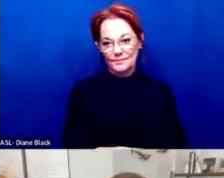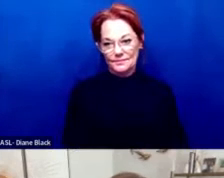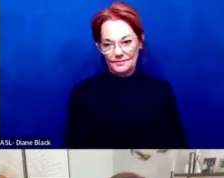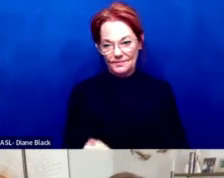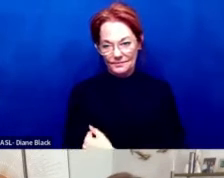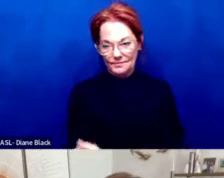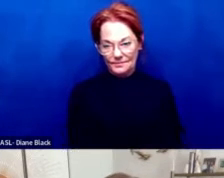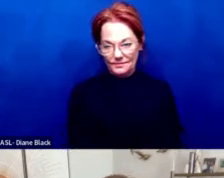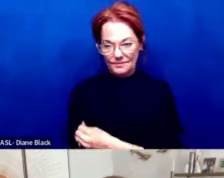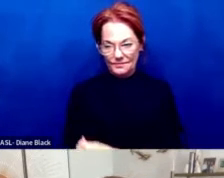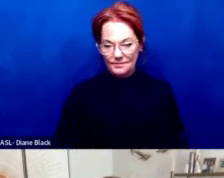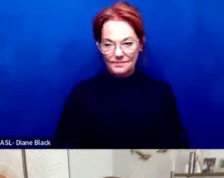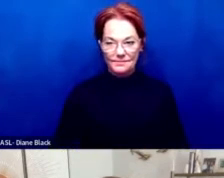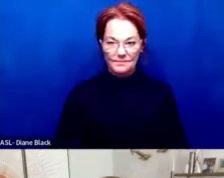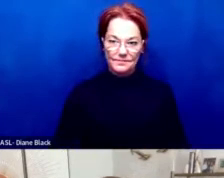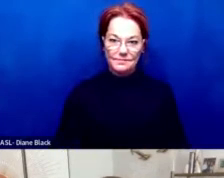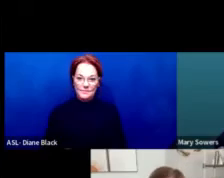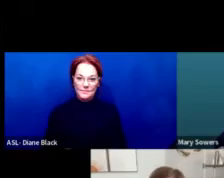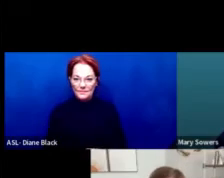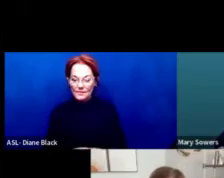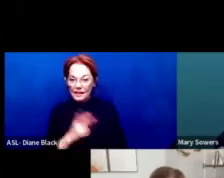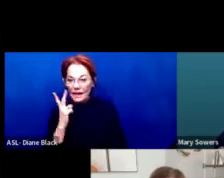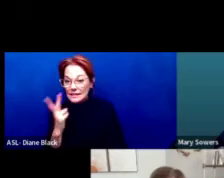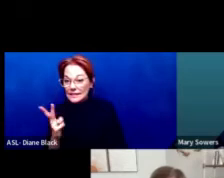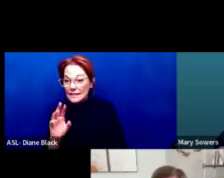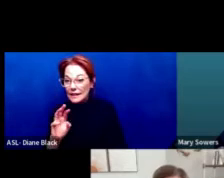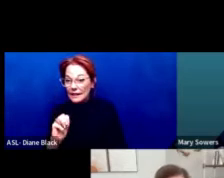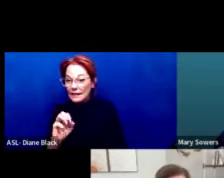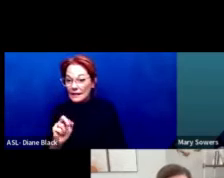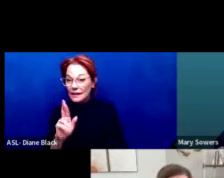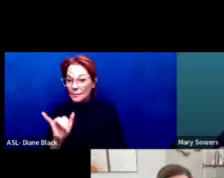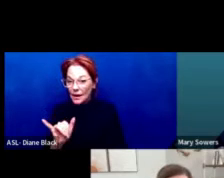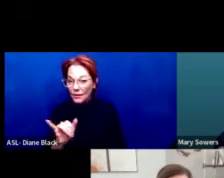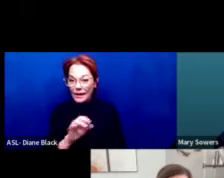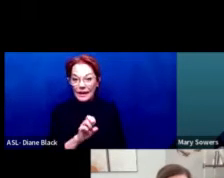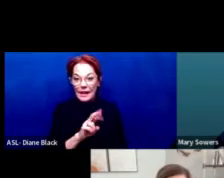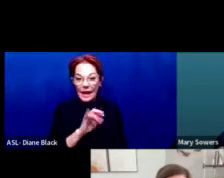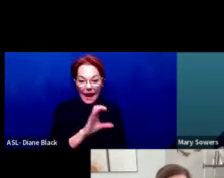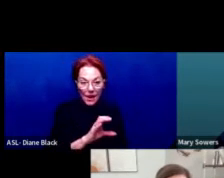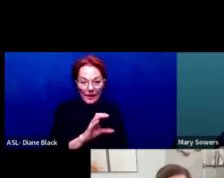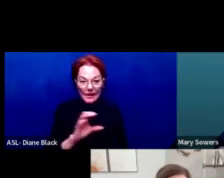see Eric and their Stefani. Wonderful. Well, welcome, everyone. Eric, I'm going to